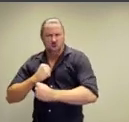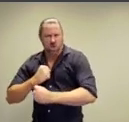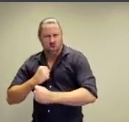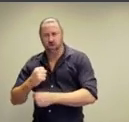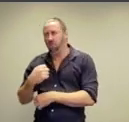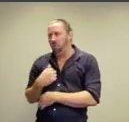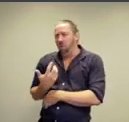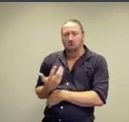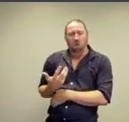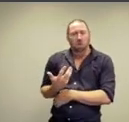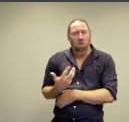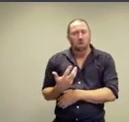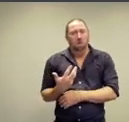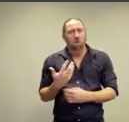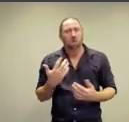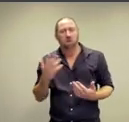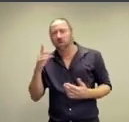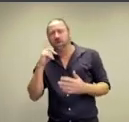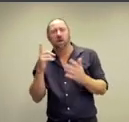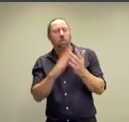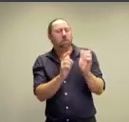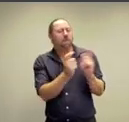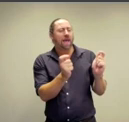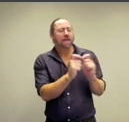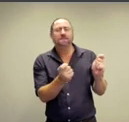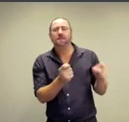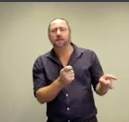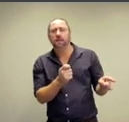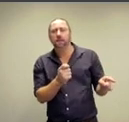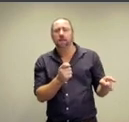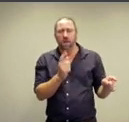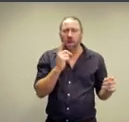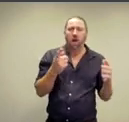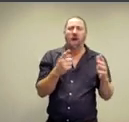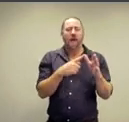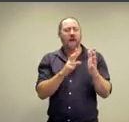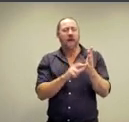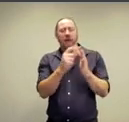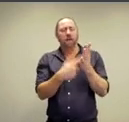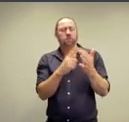a very interesting take on it. We will often see outfit starter magazines that are called, 'Get the